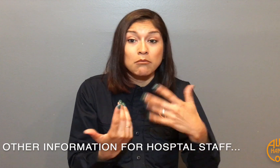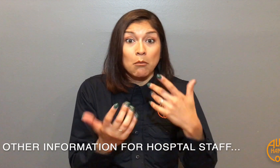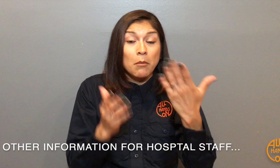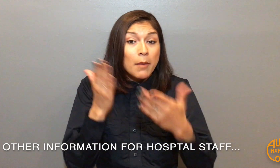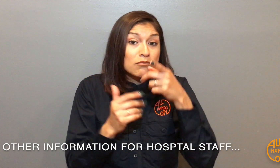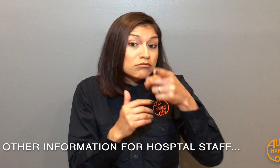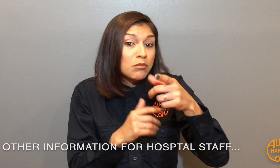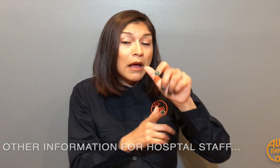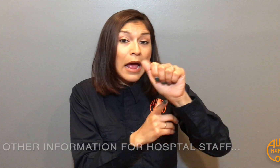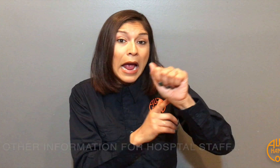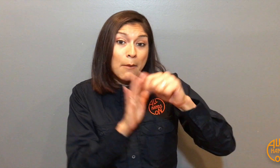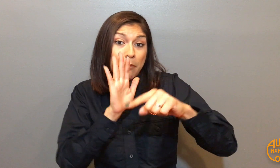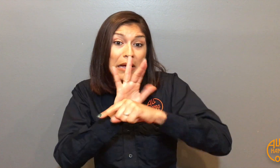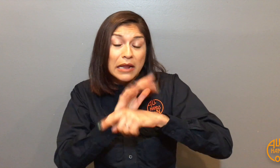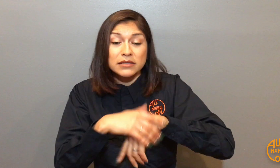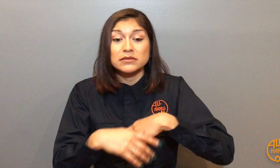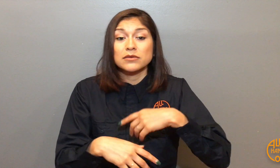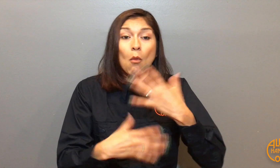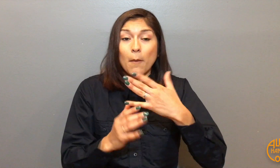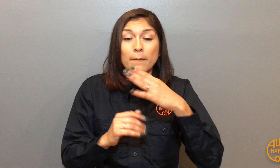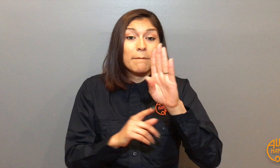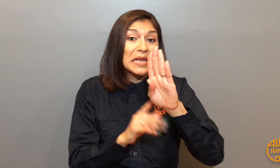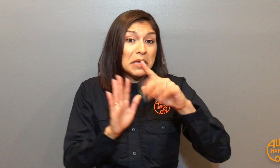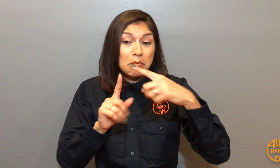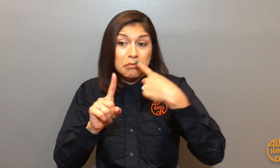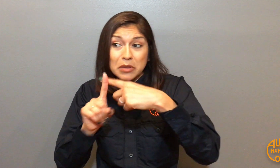know your blood type that you're a negative or B positive